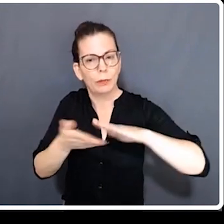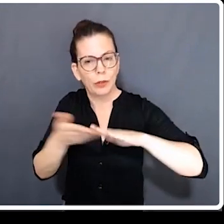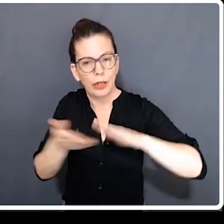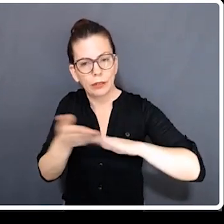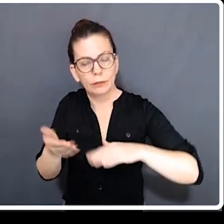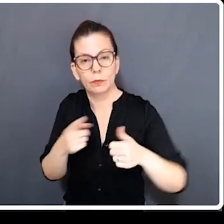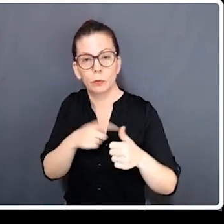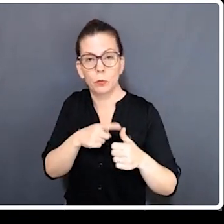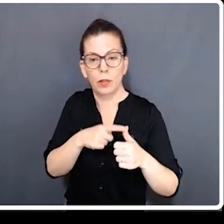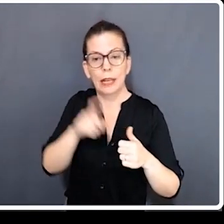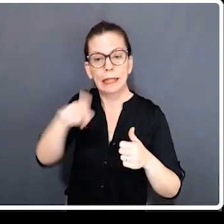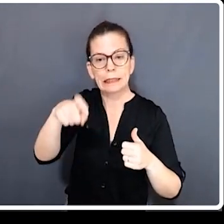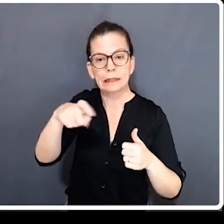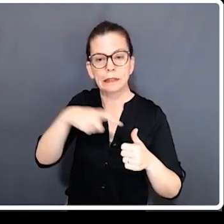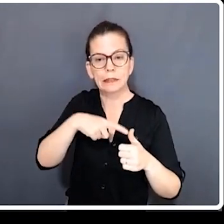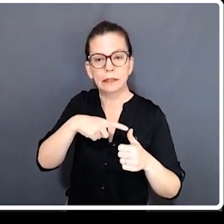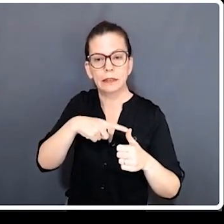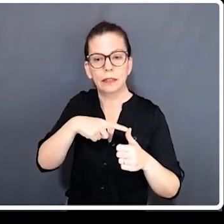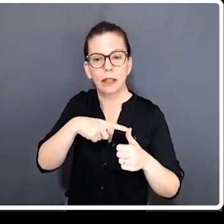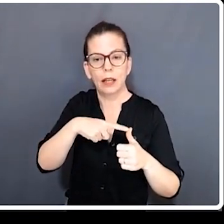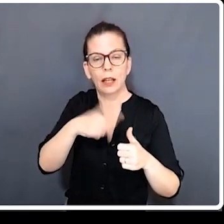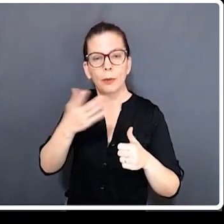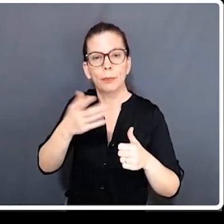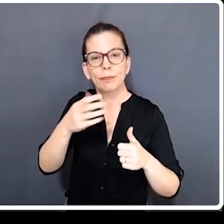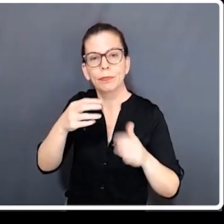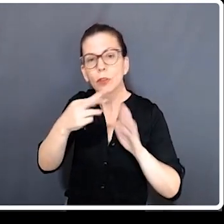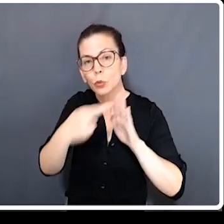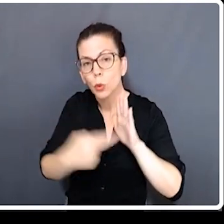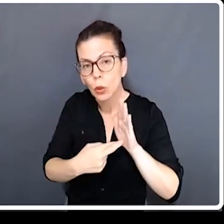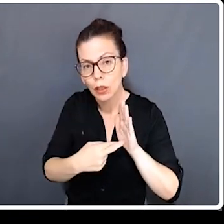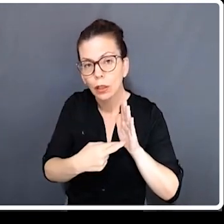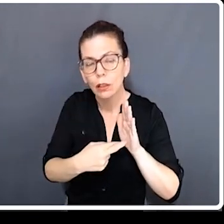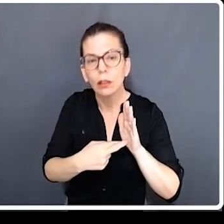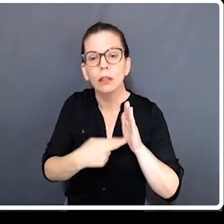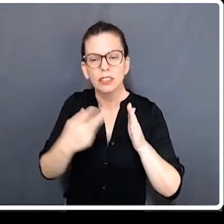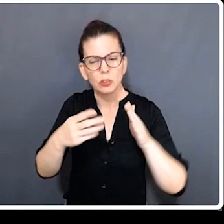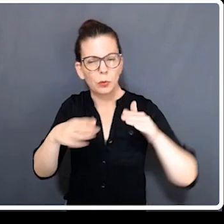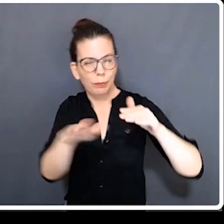For one, it needs a role to basically talk to, okay pause,